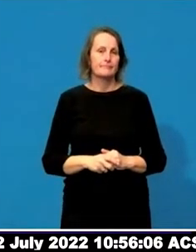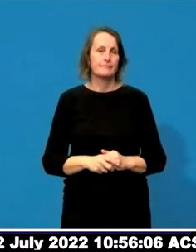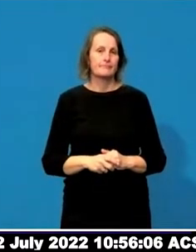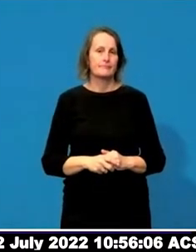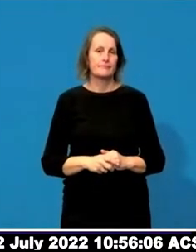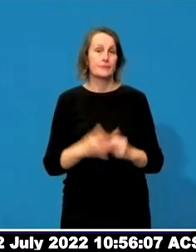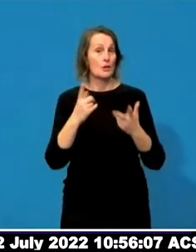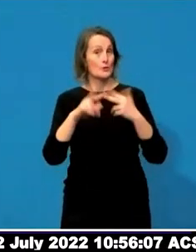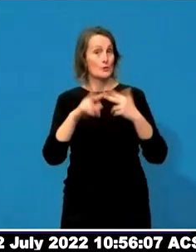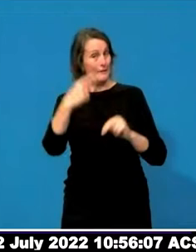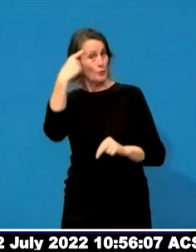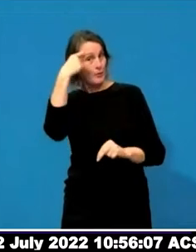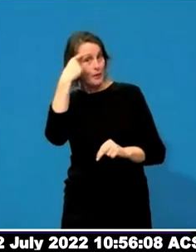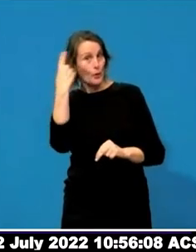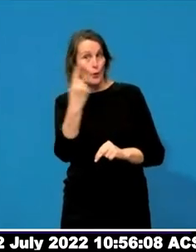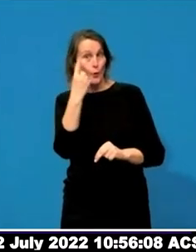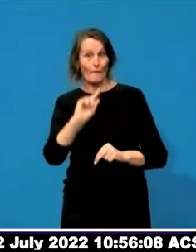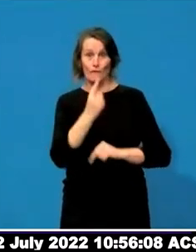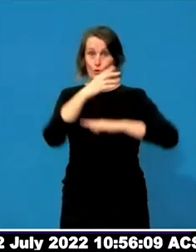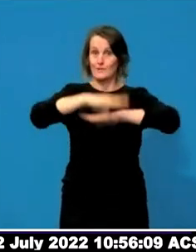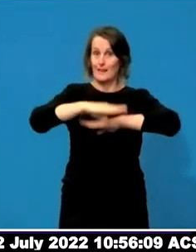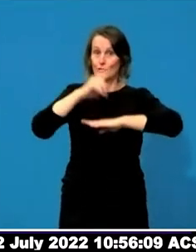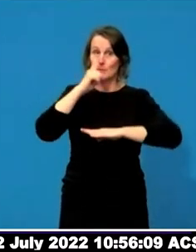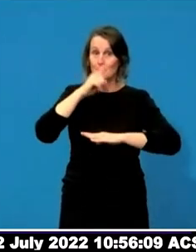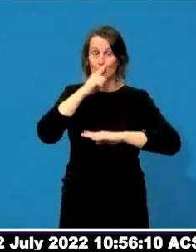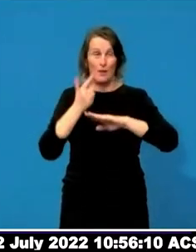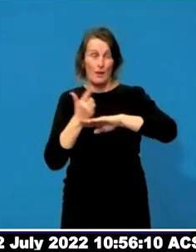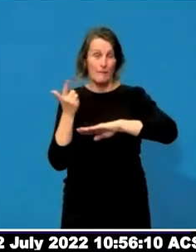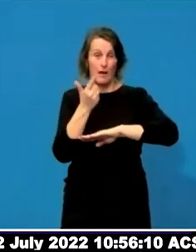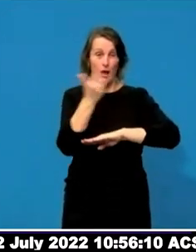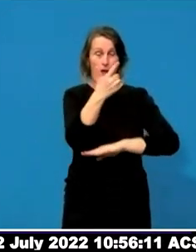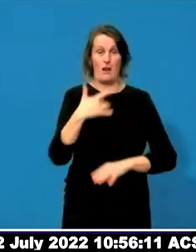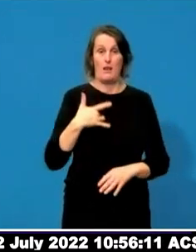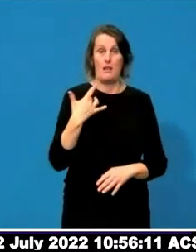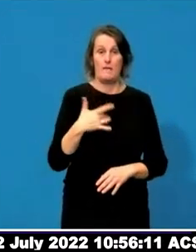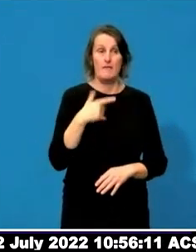in remote and very remote communities struggle to access a full range